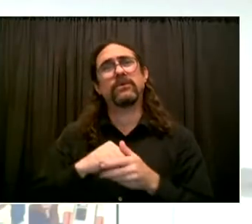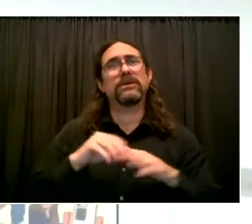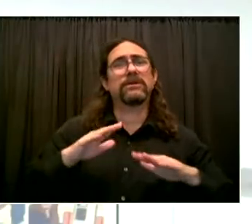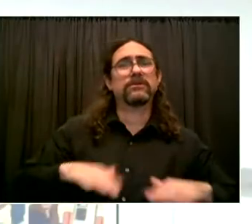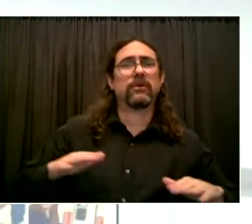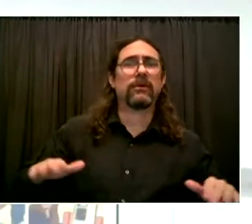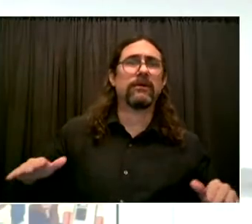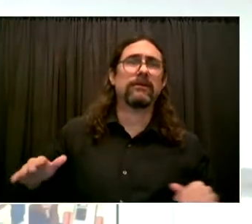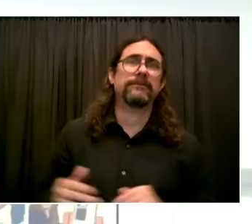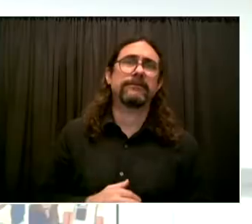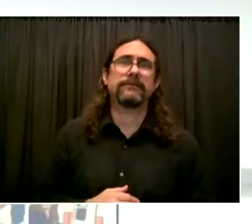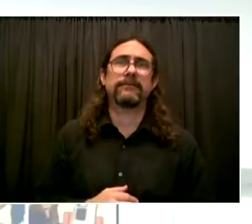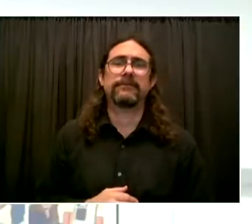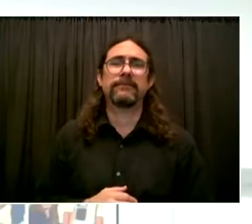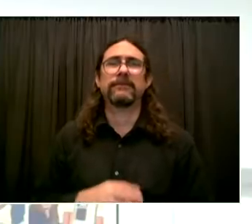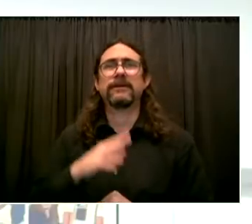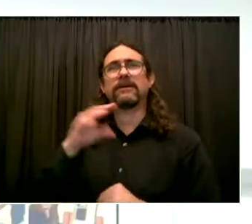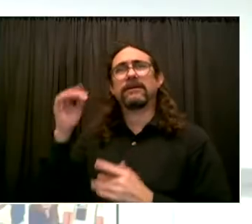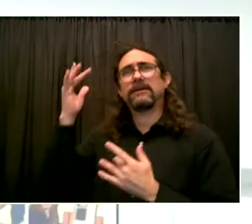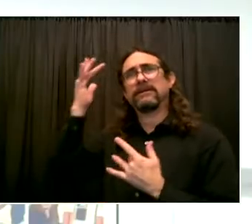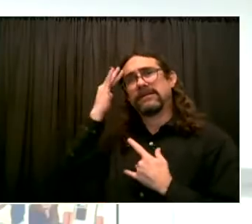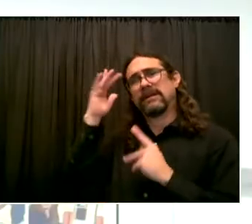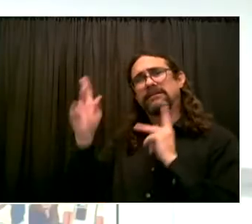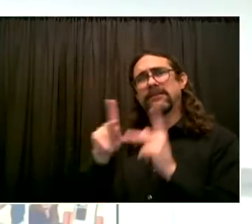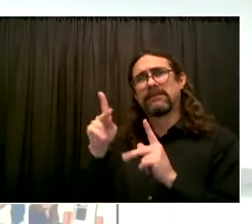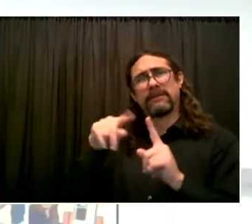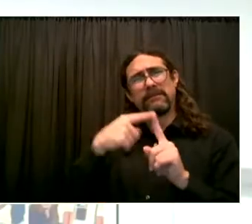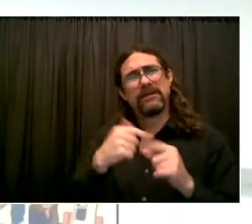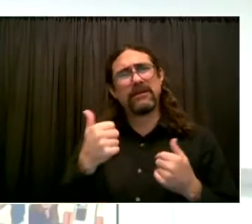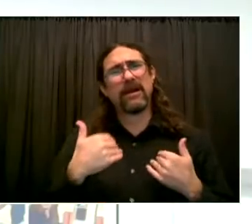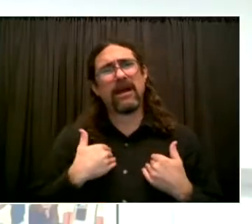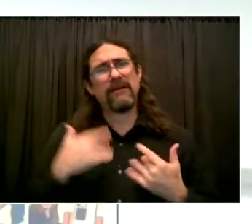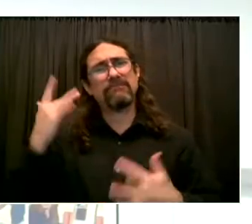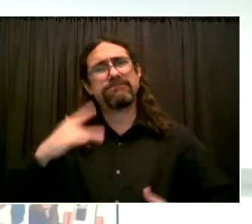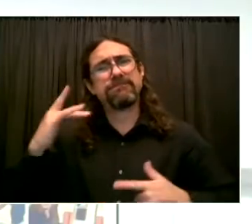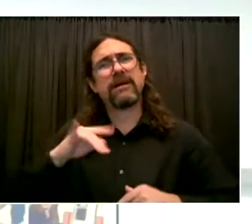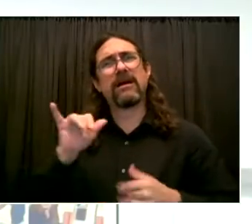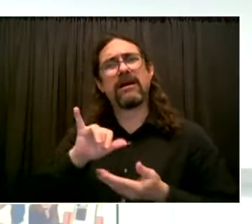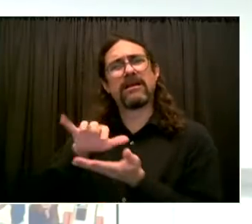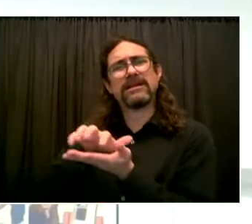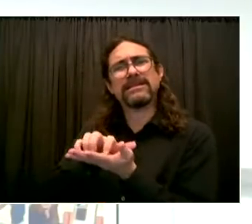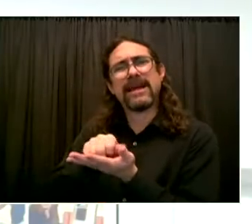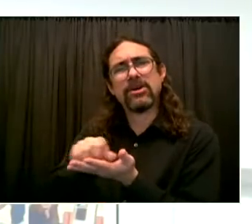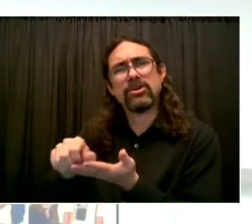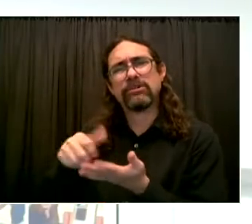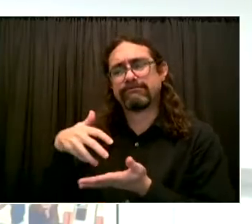VACCINE A NEW YORKERS, WEAKENED IMMUNE SYSTEM SUCAH S THOSE WITH